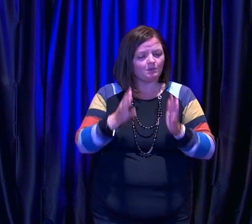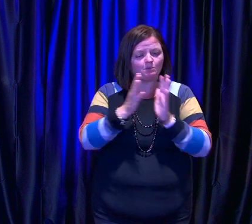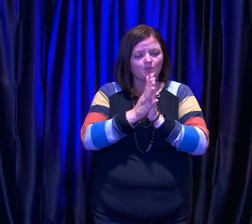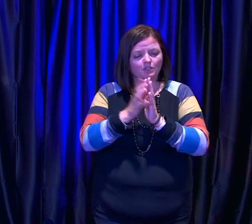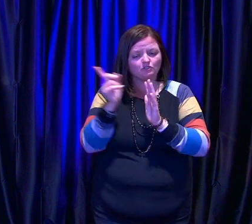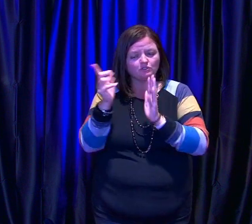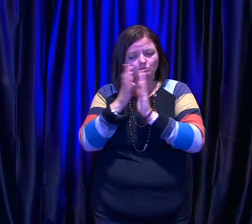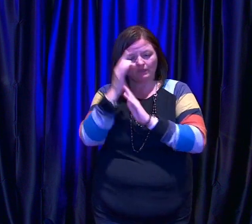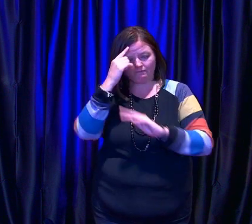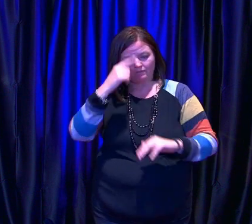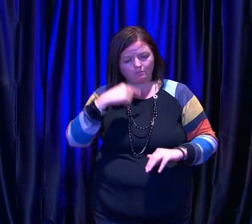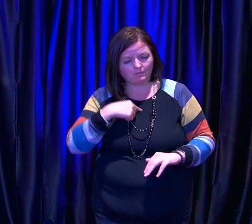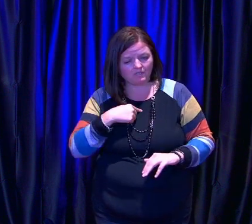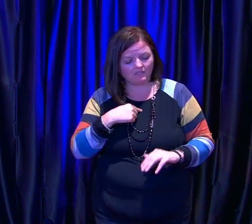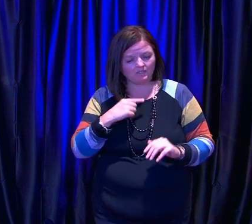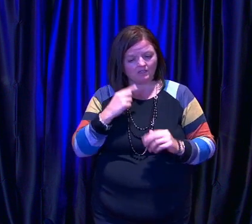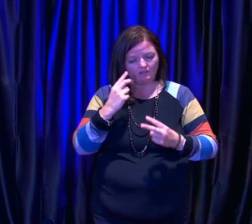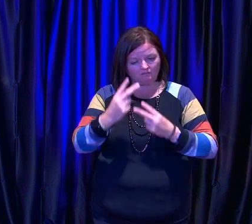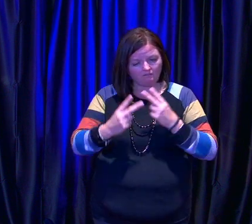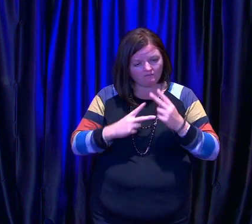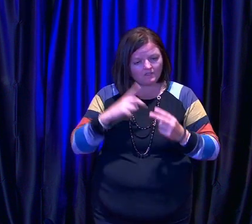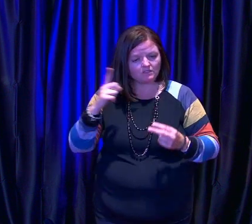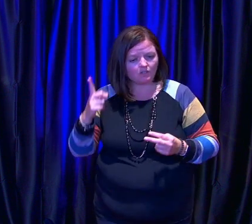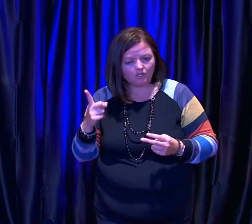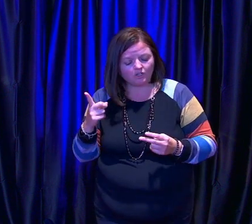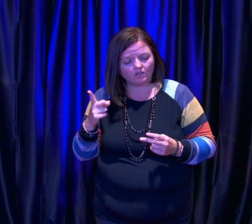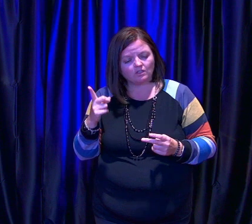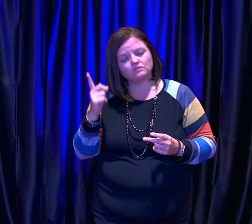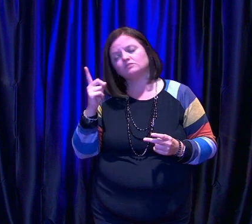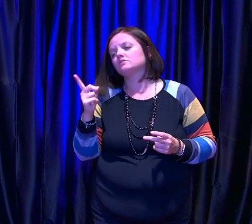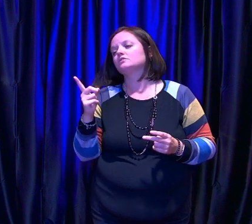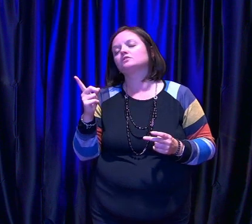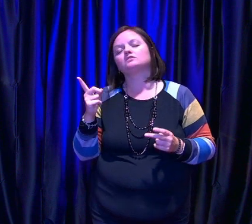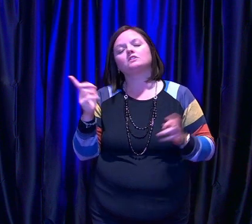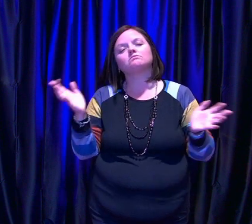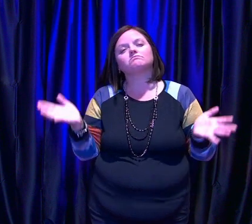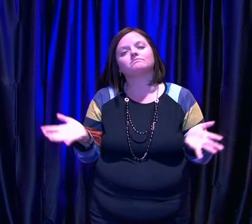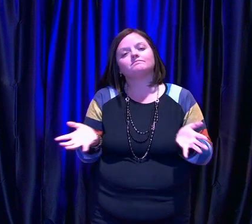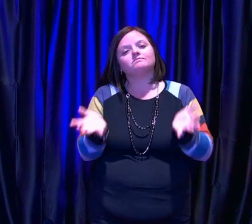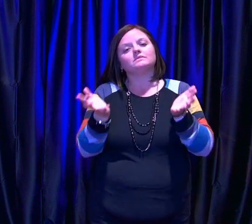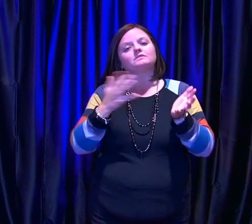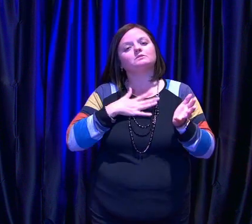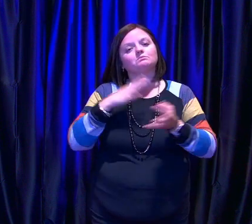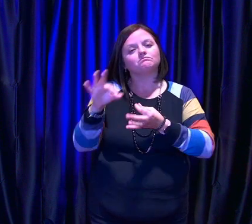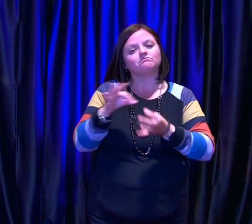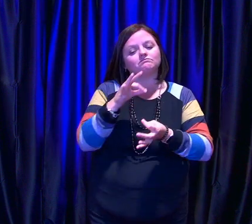and as i would visit her lord how she just lifted my spirits thank you that